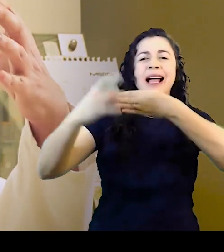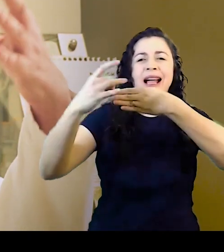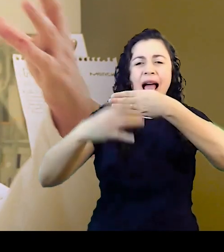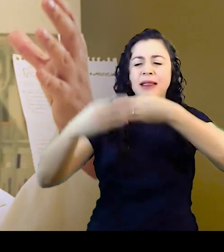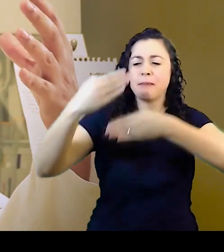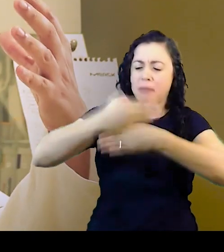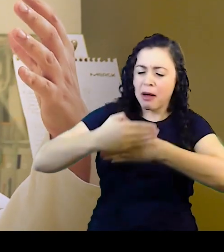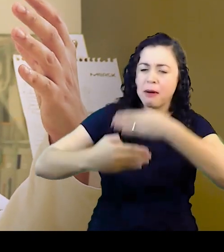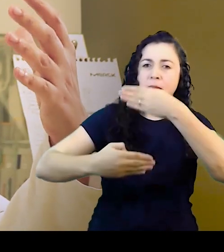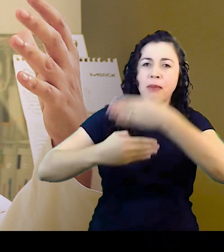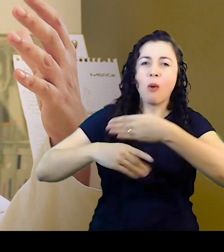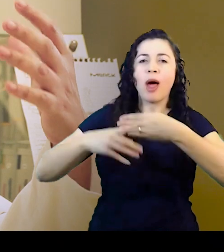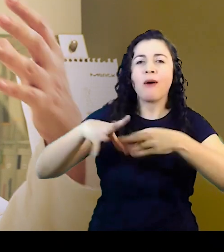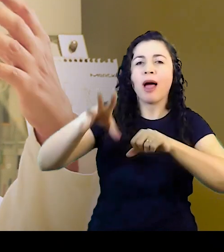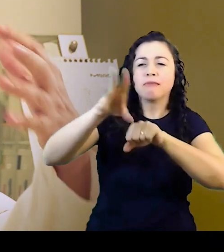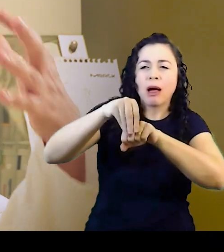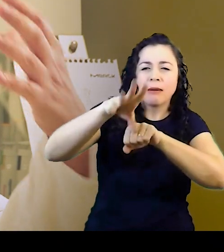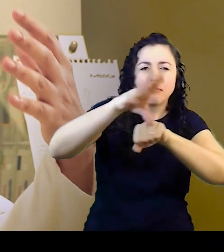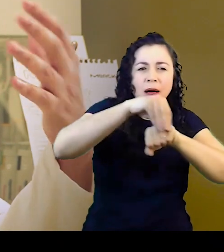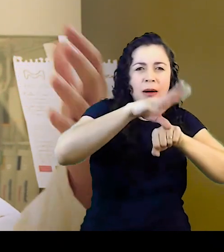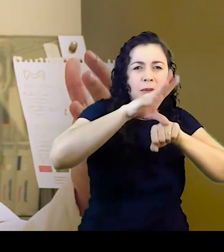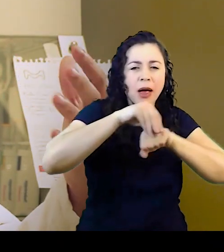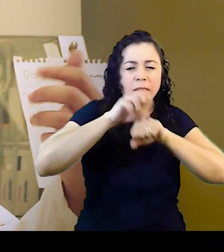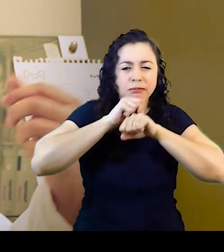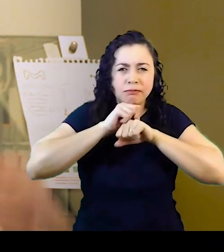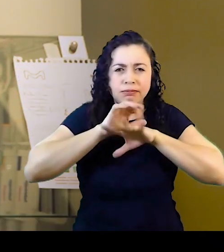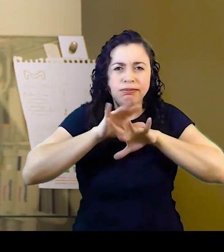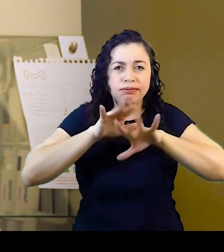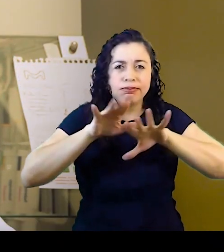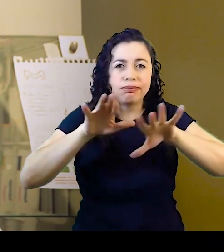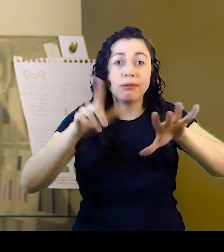that knowledge grows and the answer that we can give, for example,